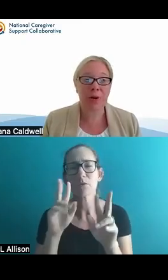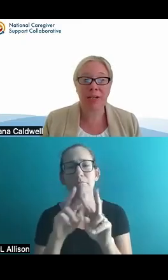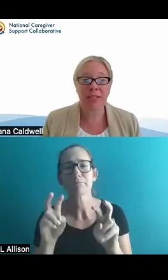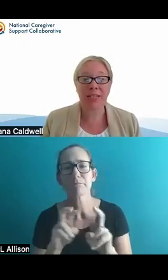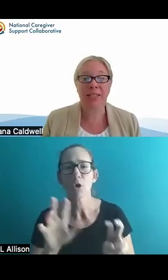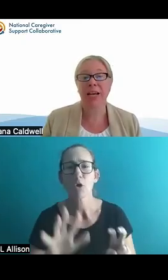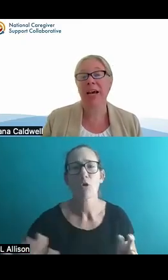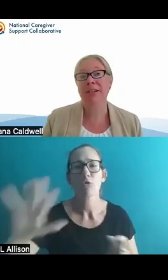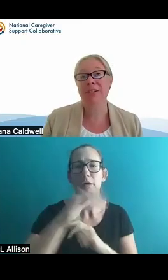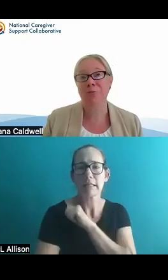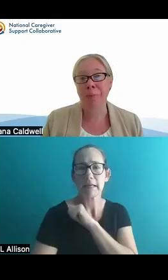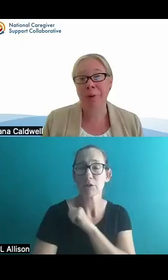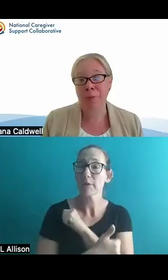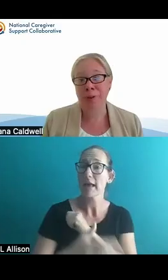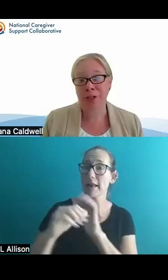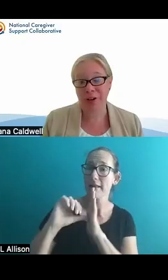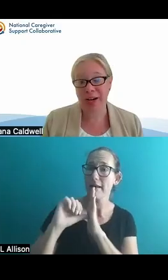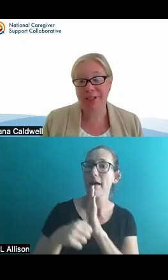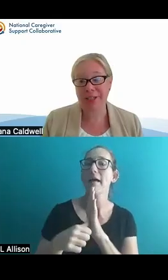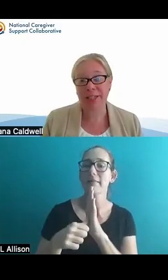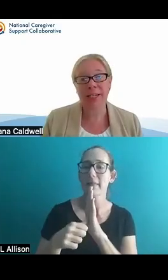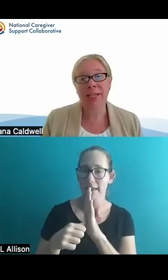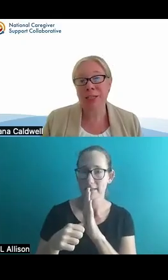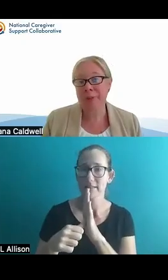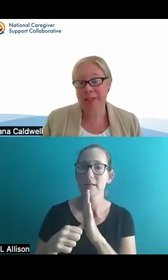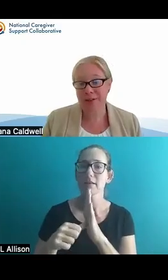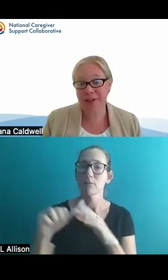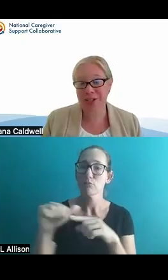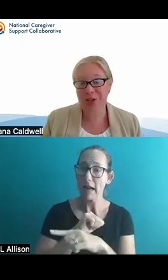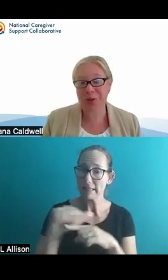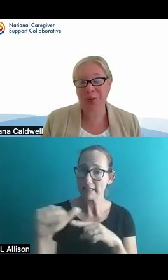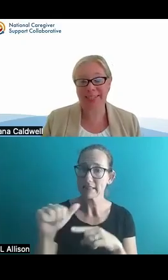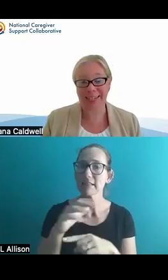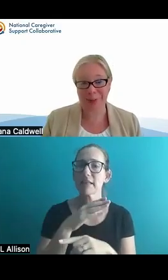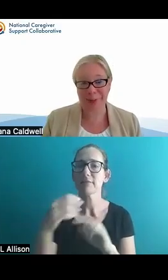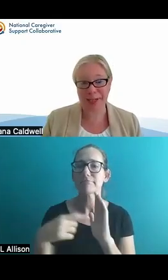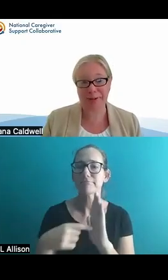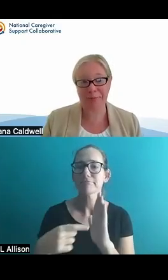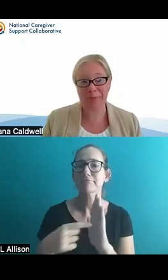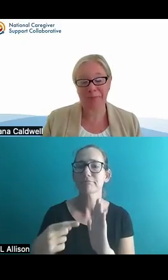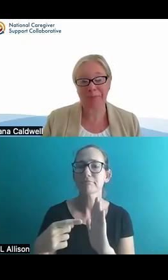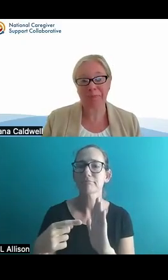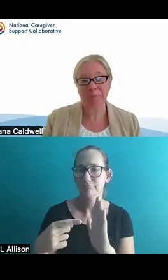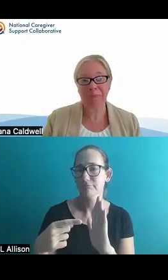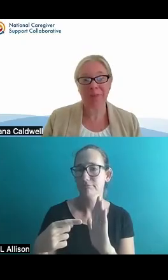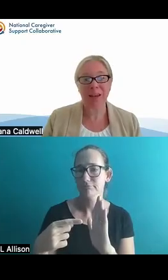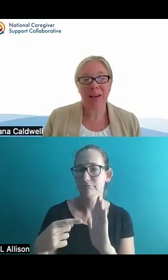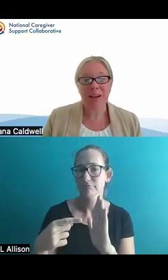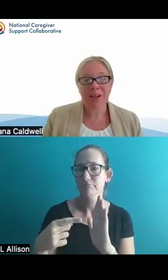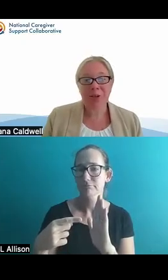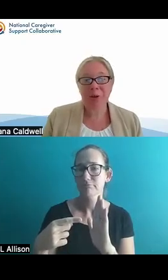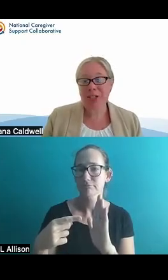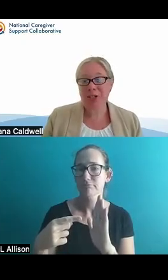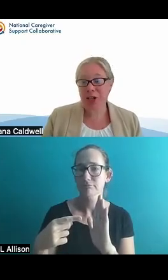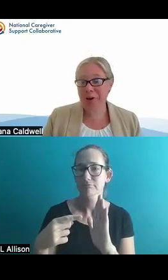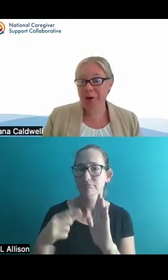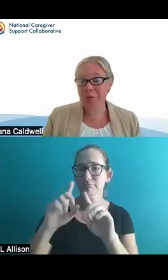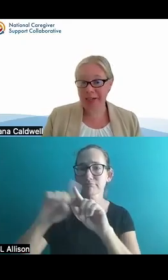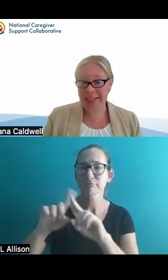practices and replicable strategies specific to assessment. So I just talked about our written